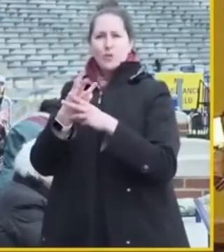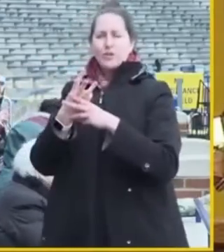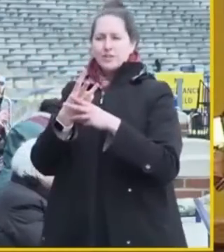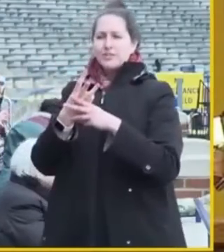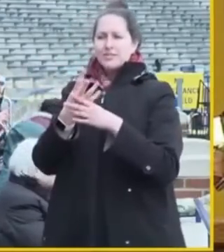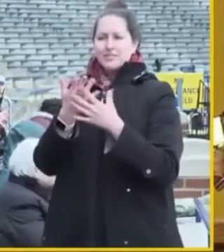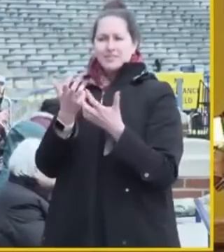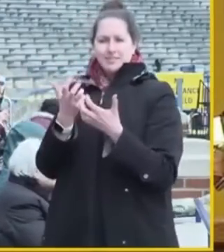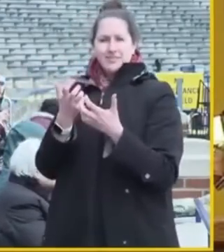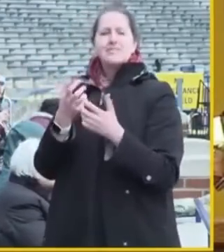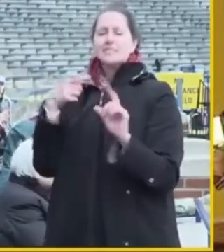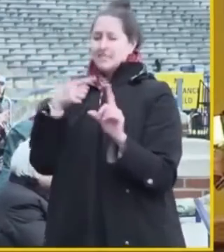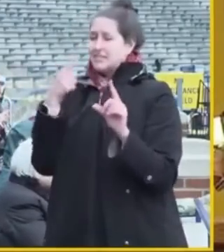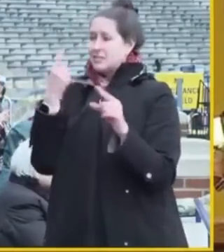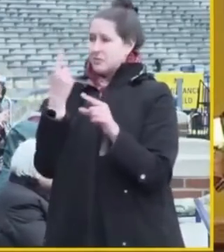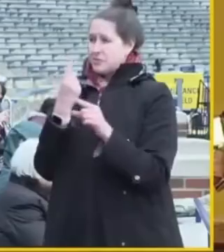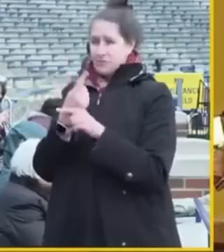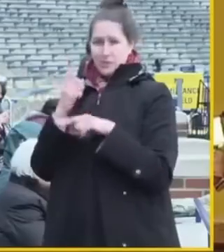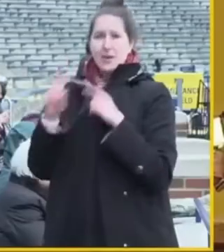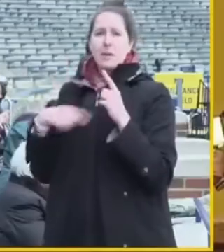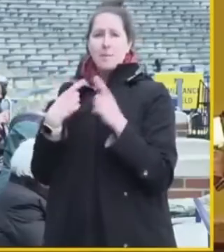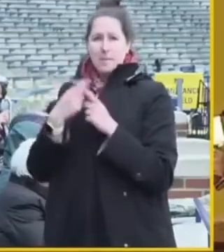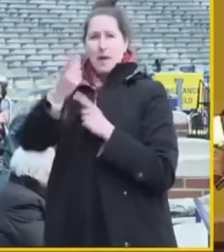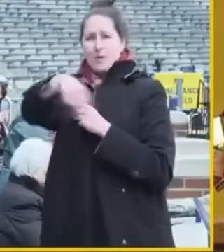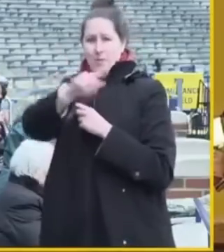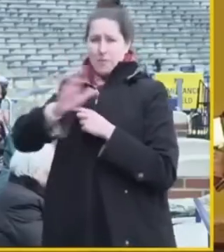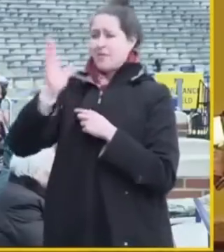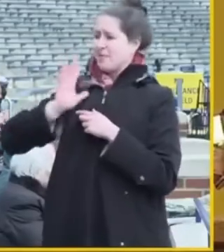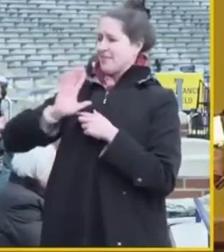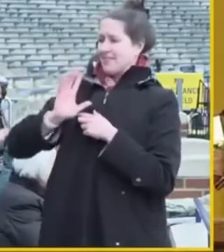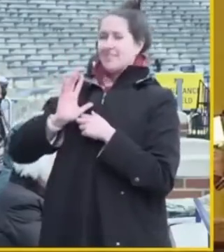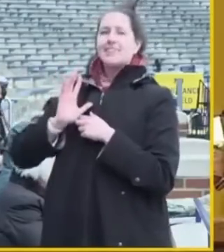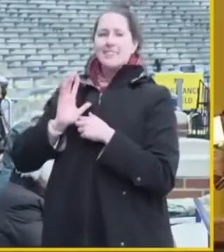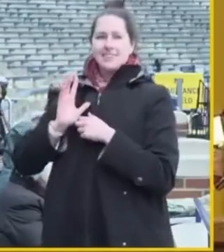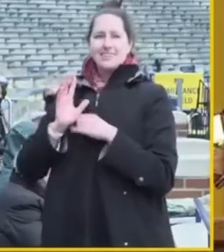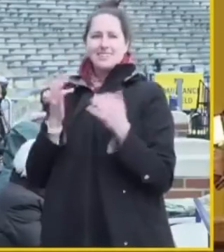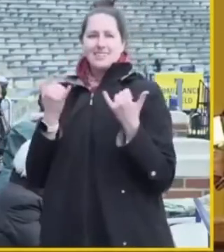He was right about you then, and I am right about you today.